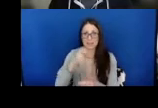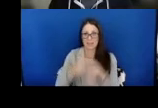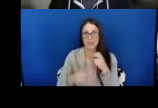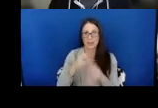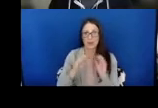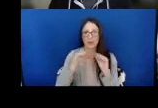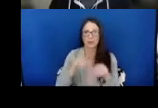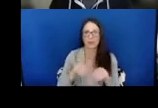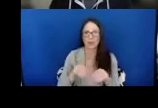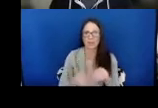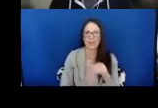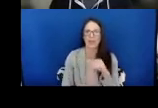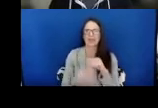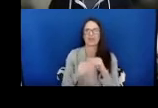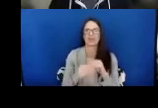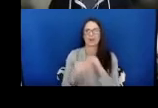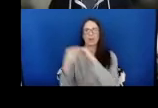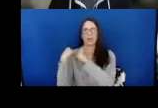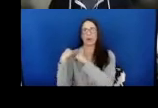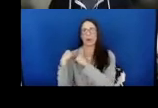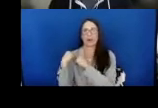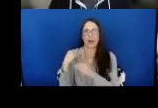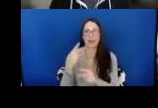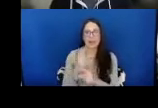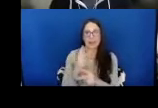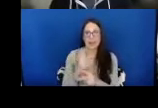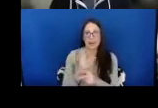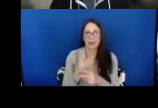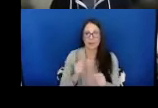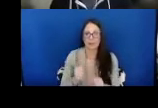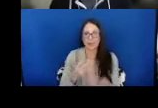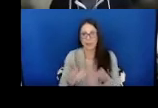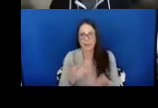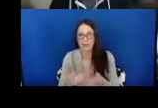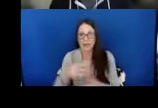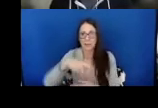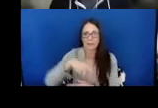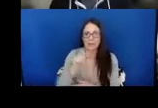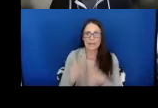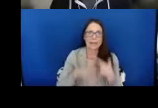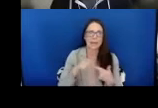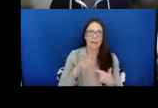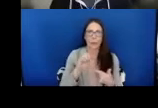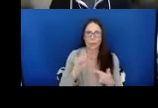on nearby caregivers, trying to help administer PT, OT or speech services that are given in